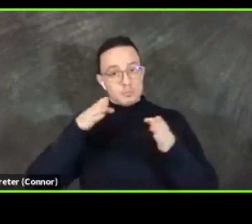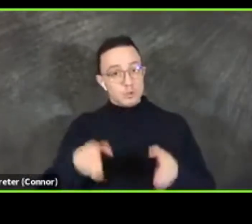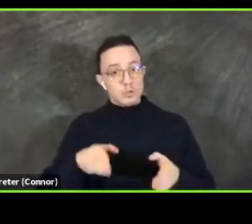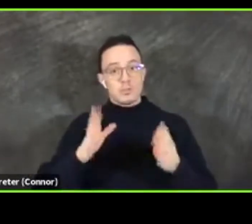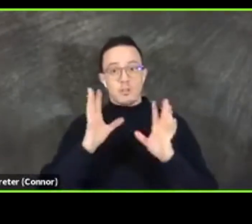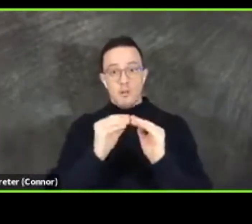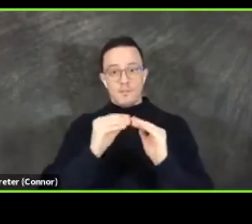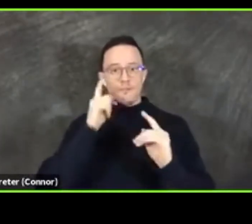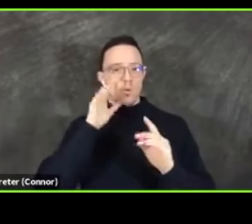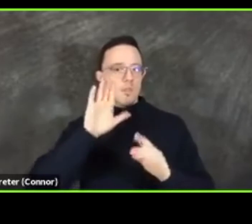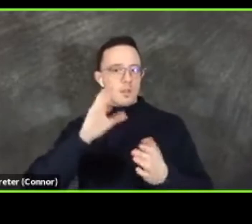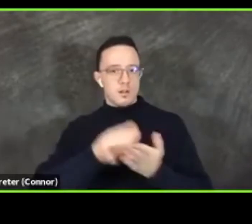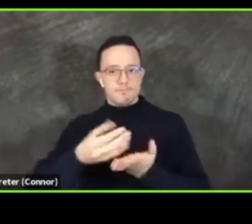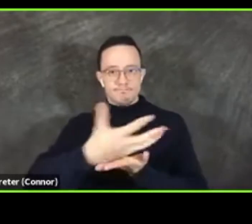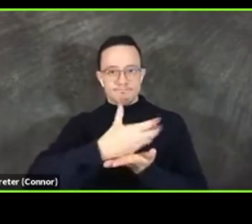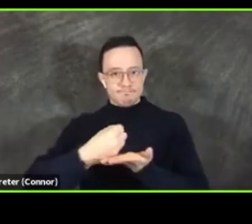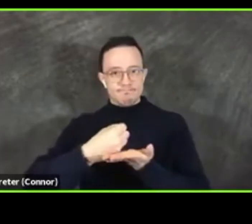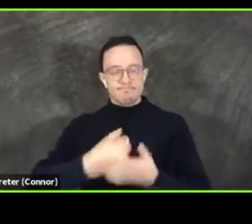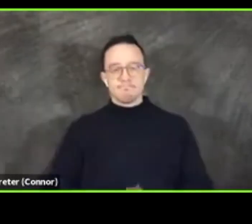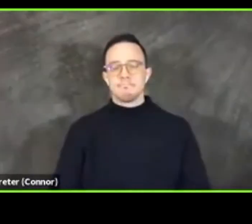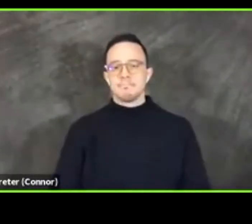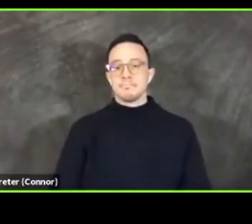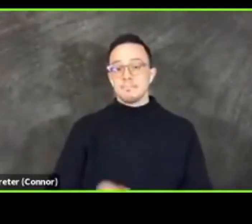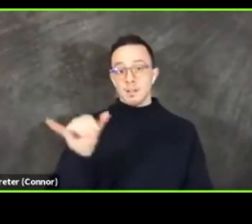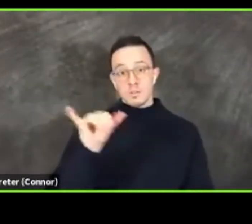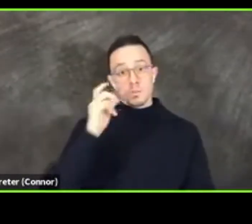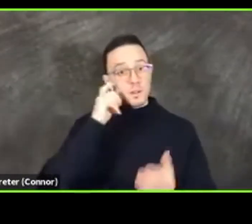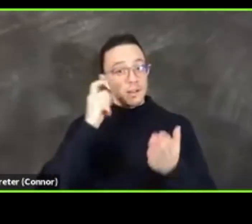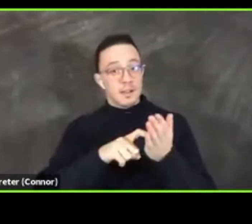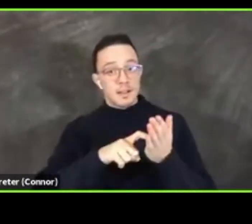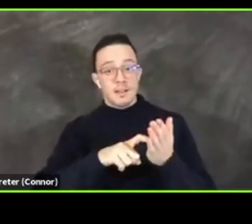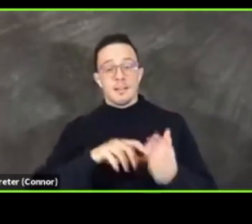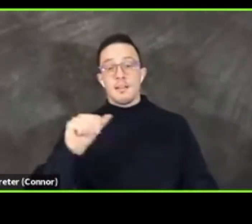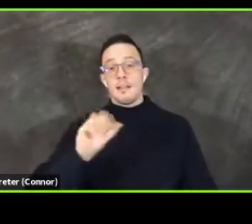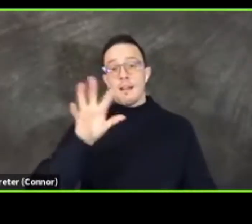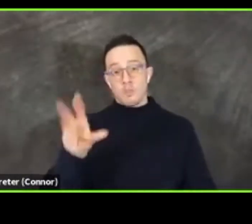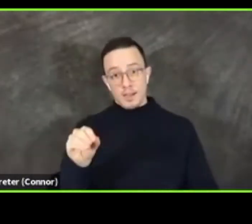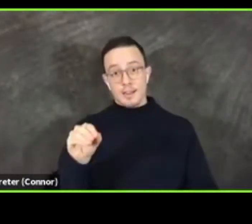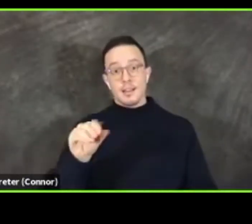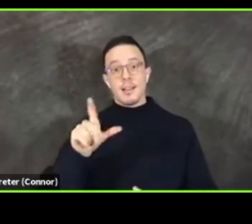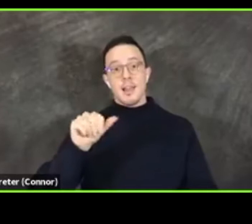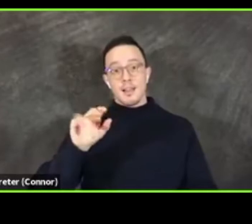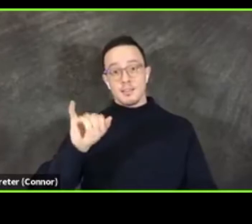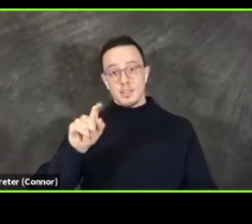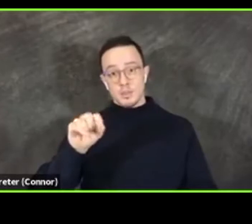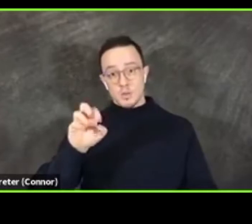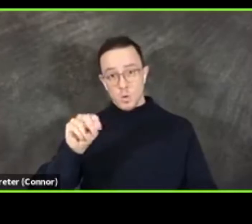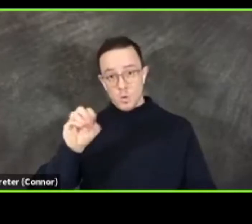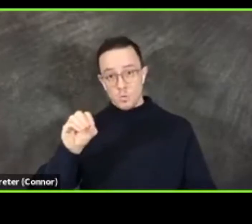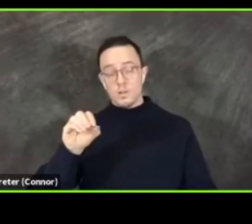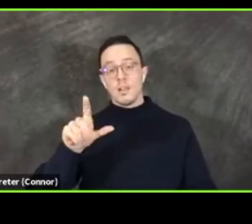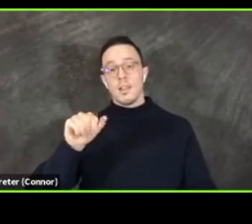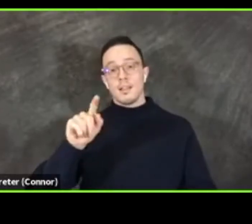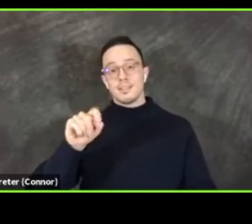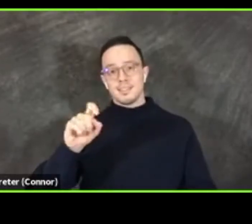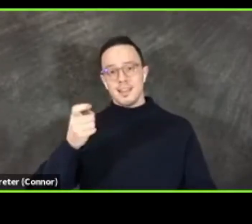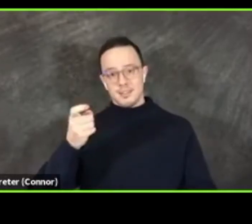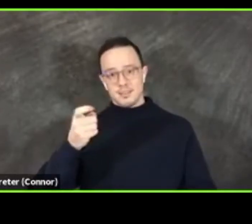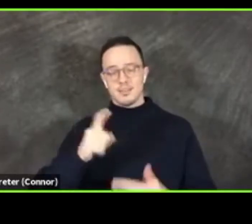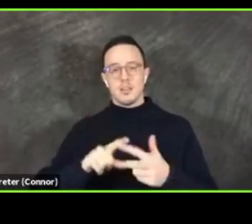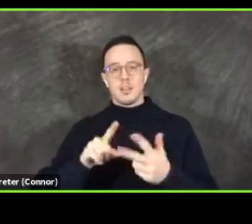THAT AFRICAN, LATINA/O/X, ASIAN, ARAB, AND NATIVE AMERICAN (ALAANA), IMMIGRANT AND